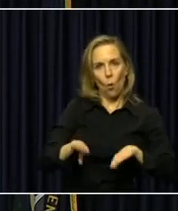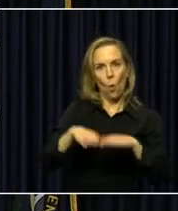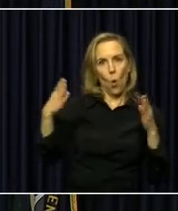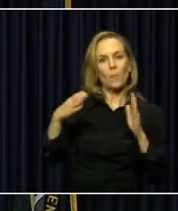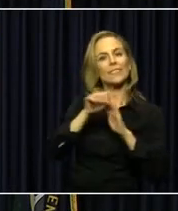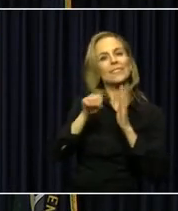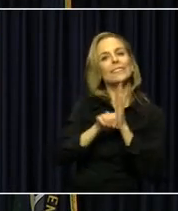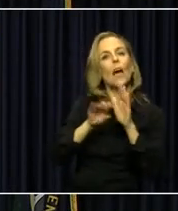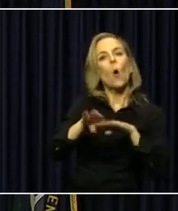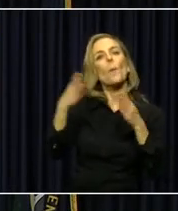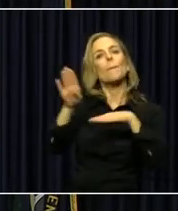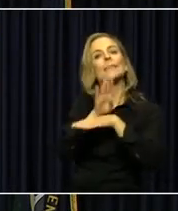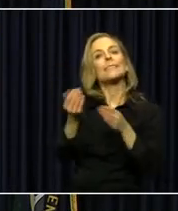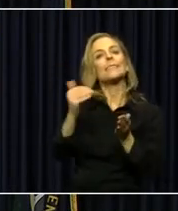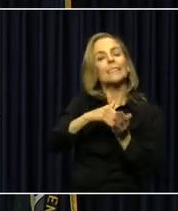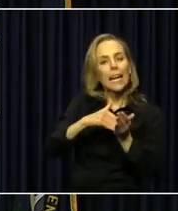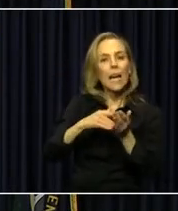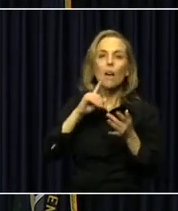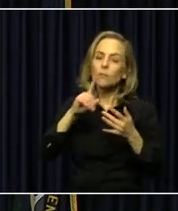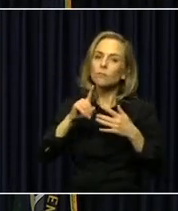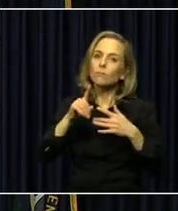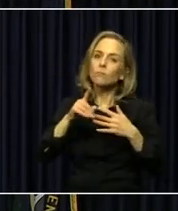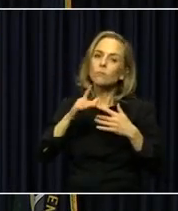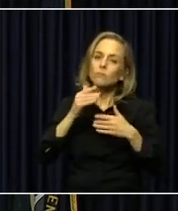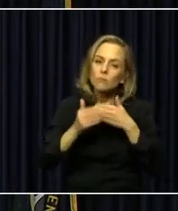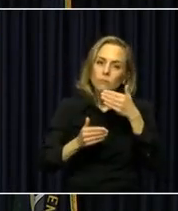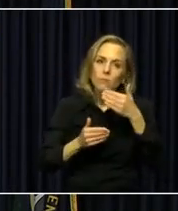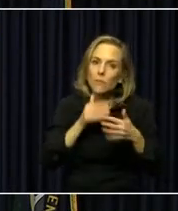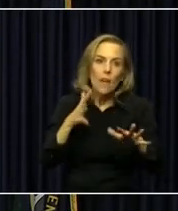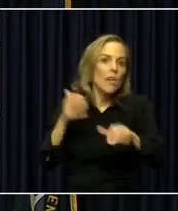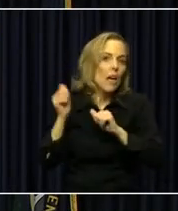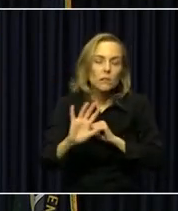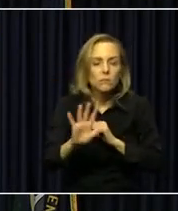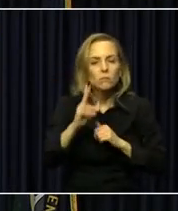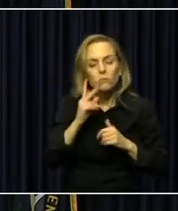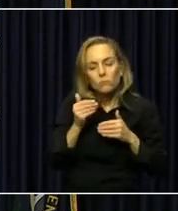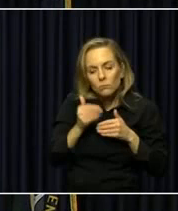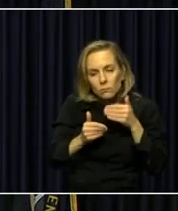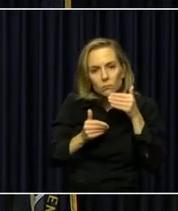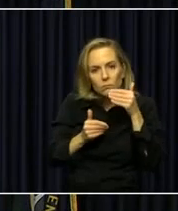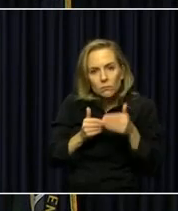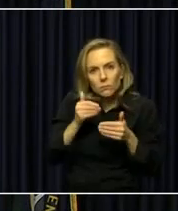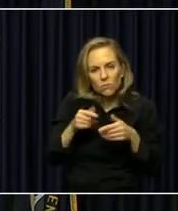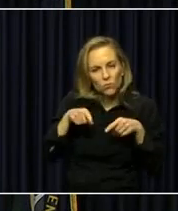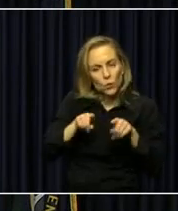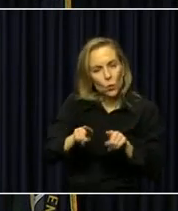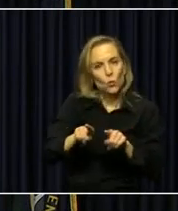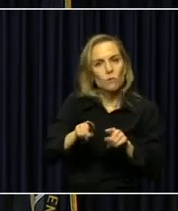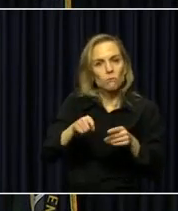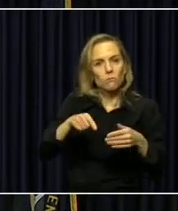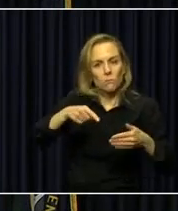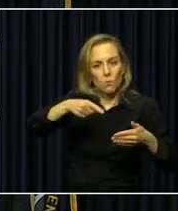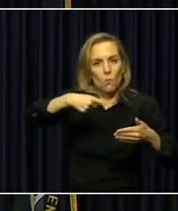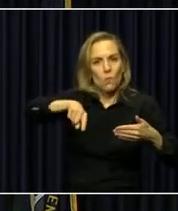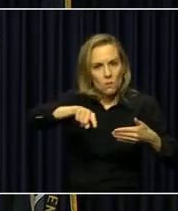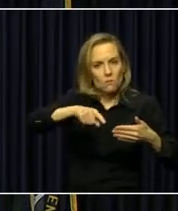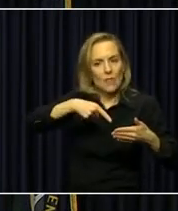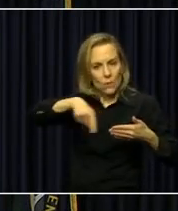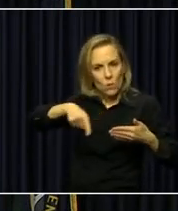AT A PLATEAU, WE STILL NEED TO START SEEING A DECREASE, BUT THAT'S SOMETHING EVERYBODY CAN WATCH.